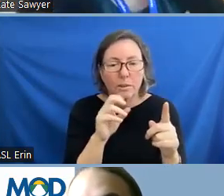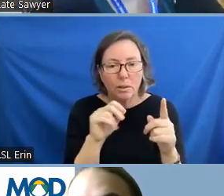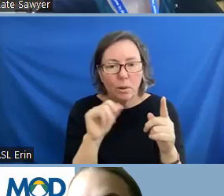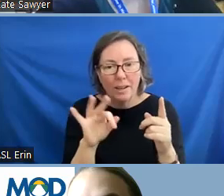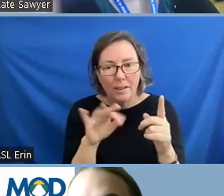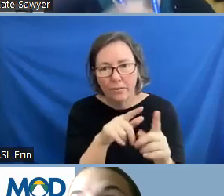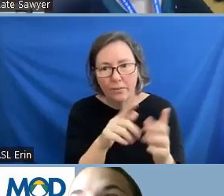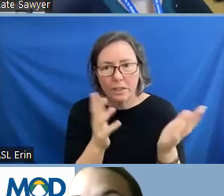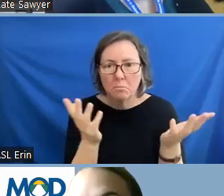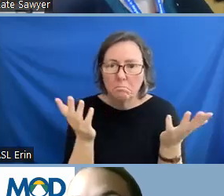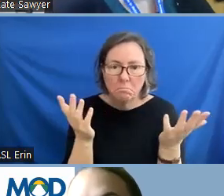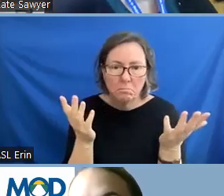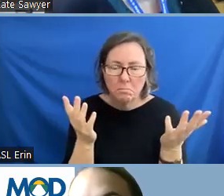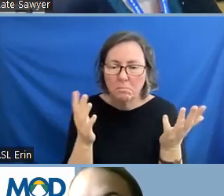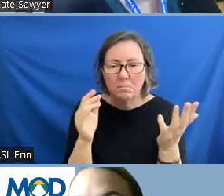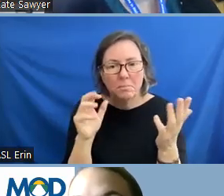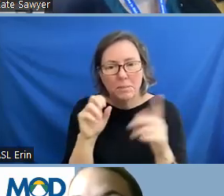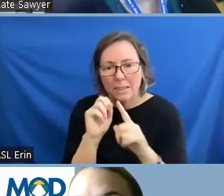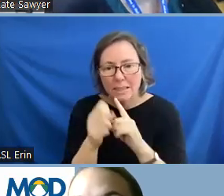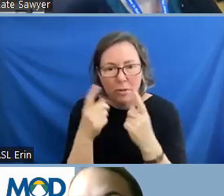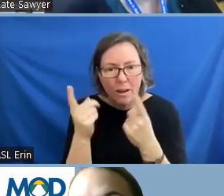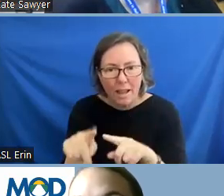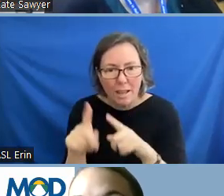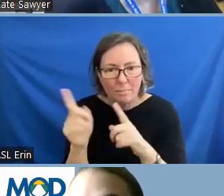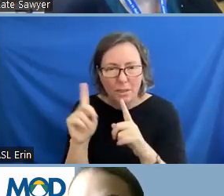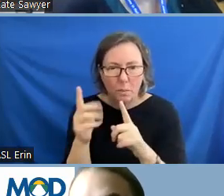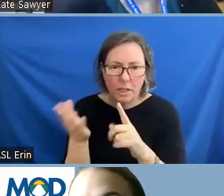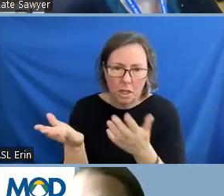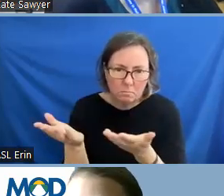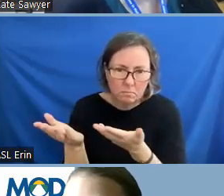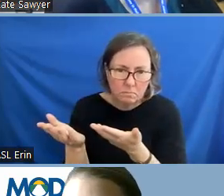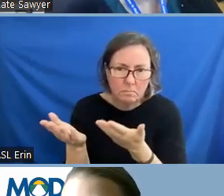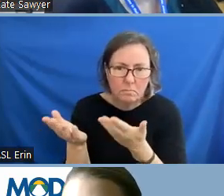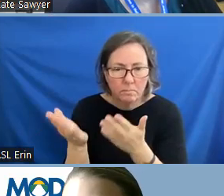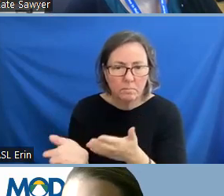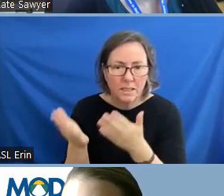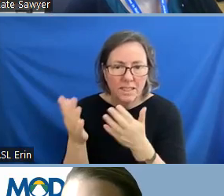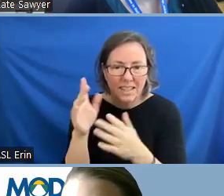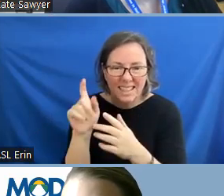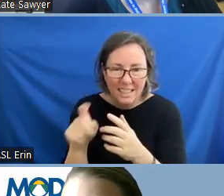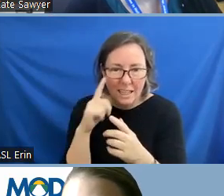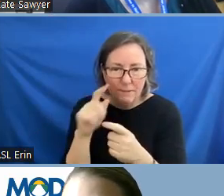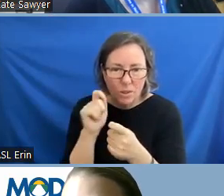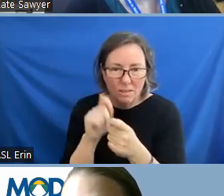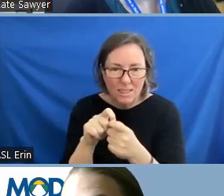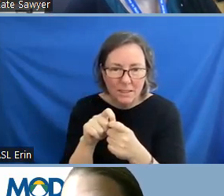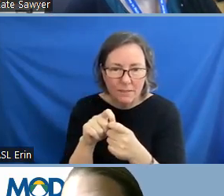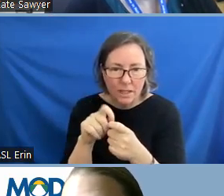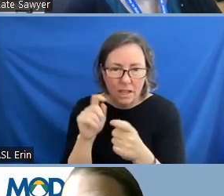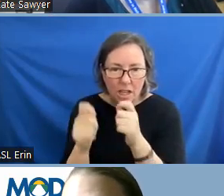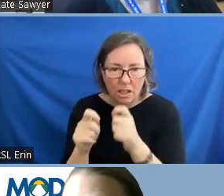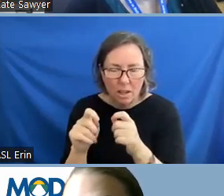if in a circumstance where the person's need for a specific accommodation is obvious,